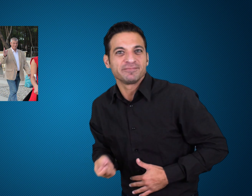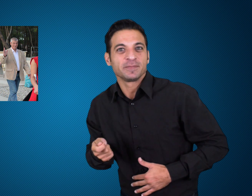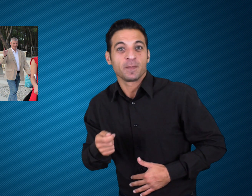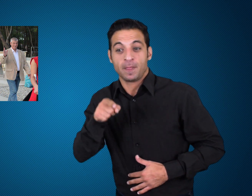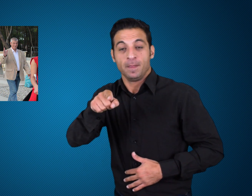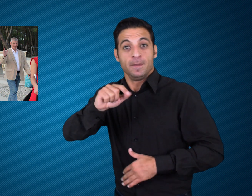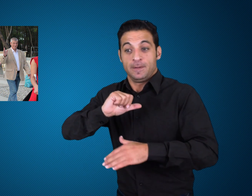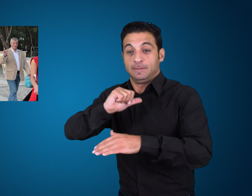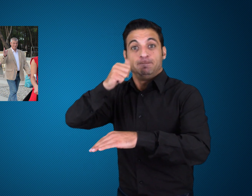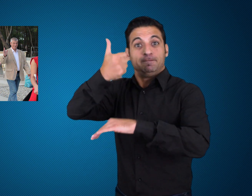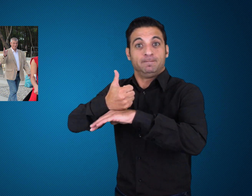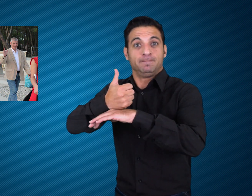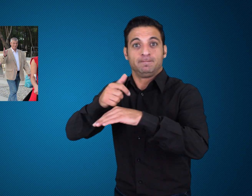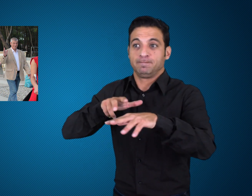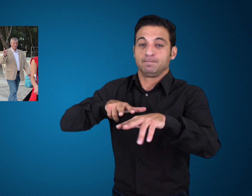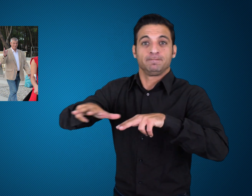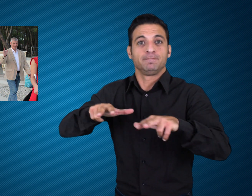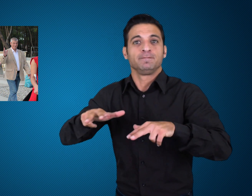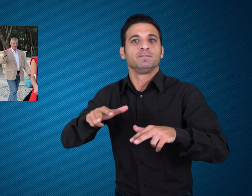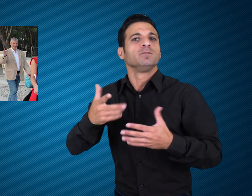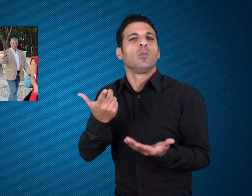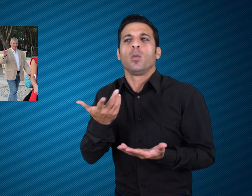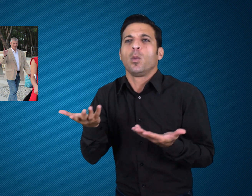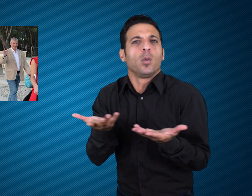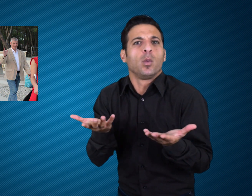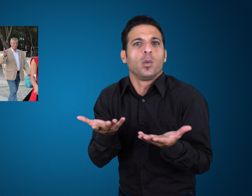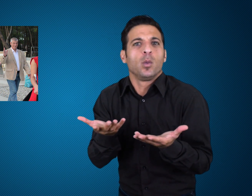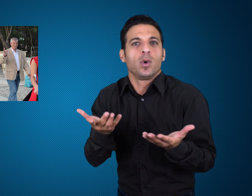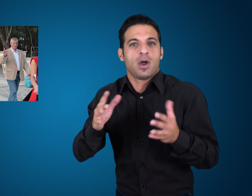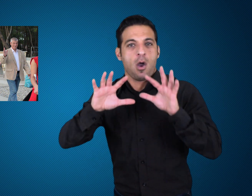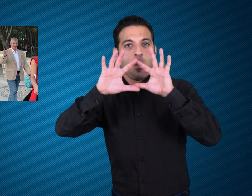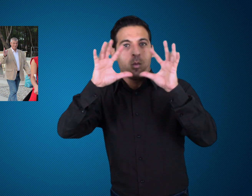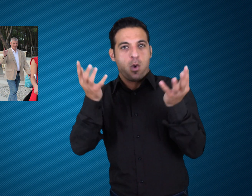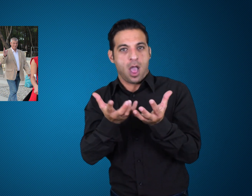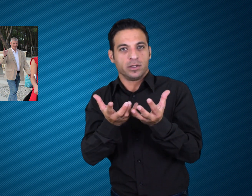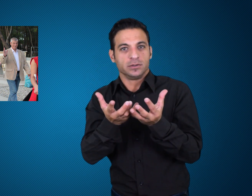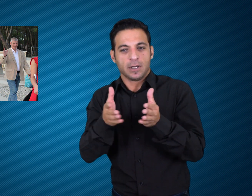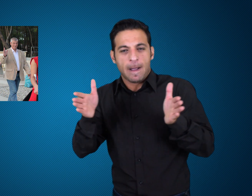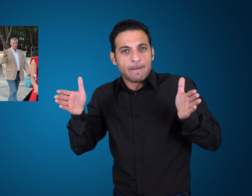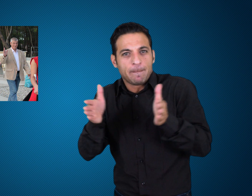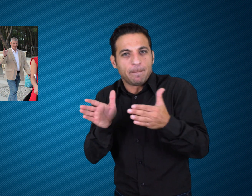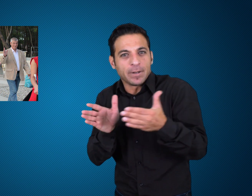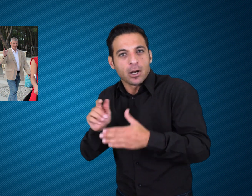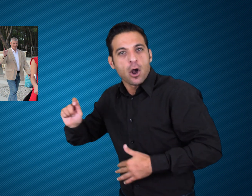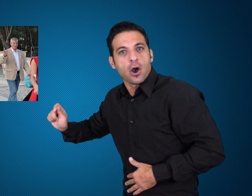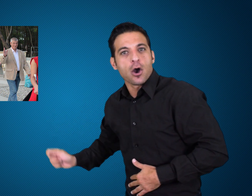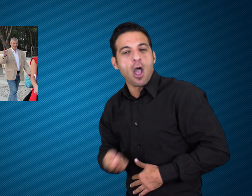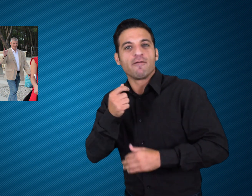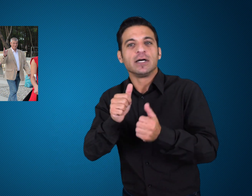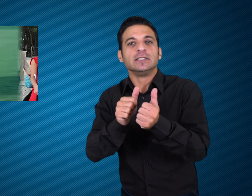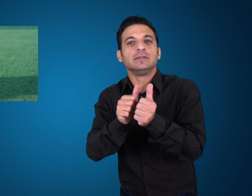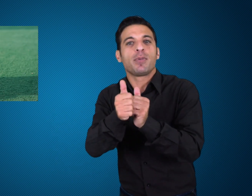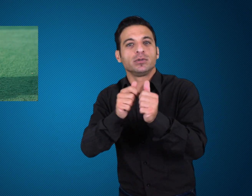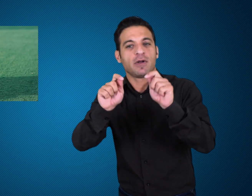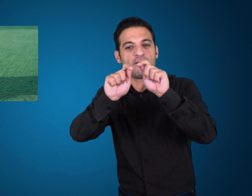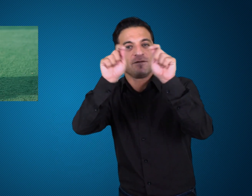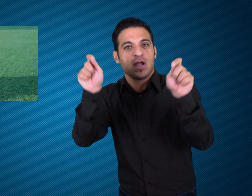by the World Minigolf Sport Federation together with Croatian Minigolf Federation.